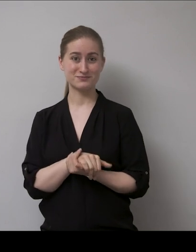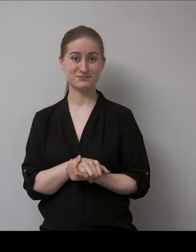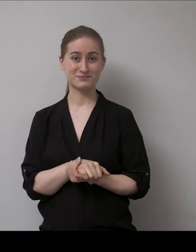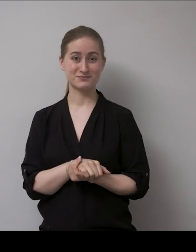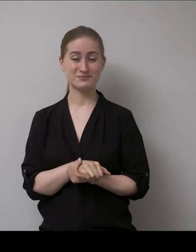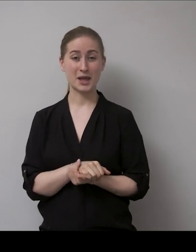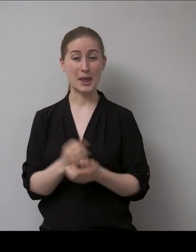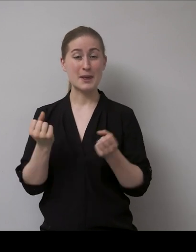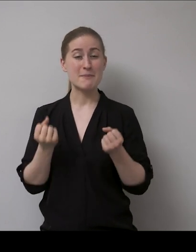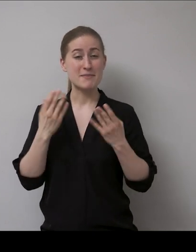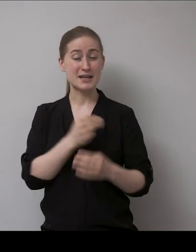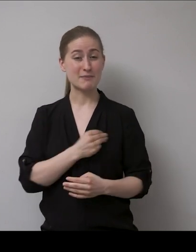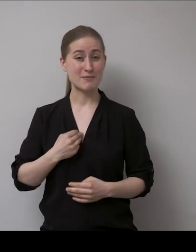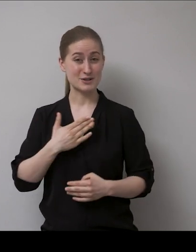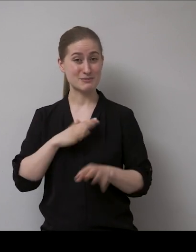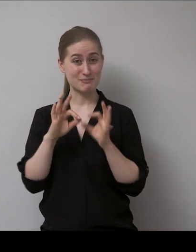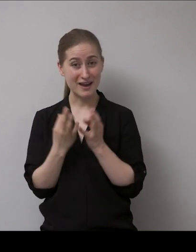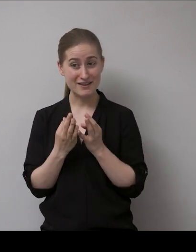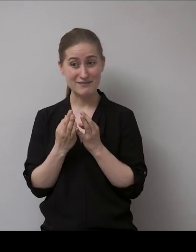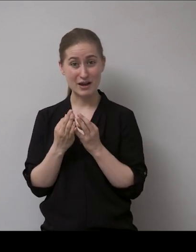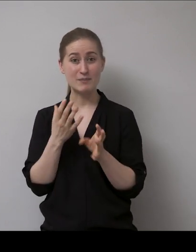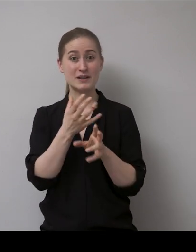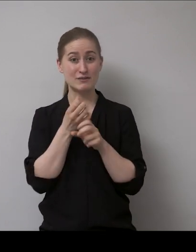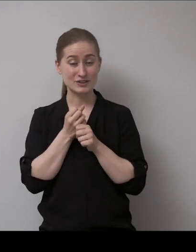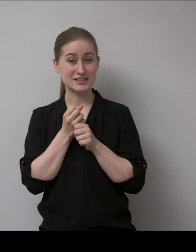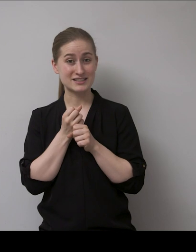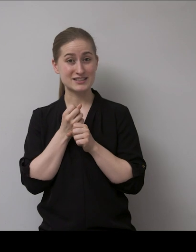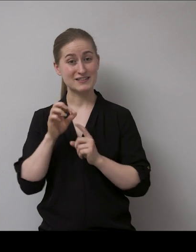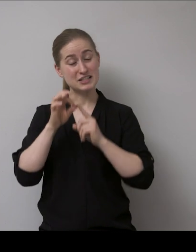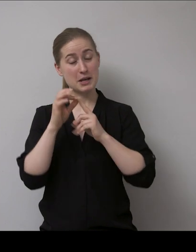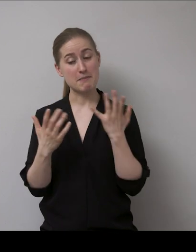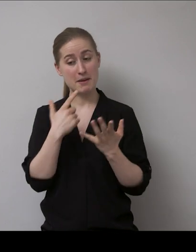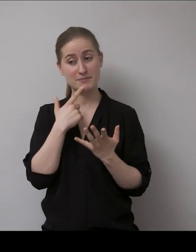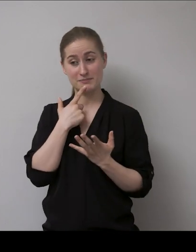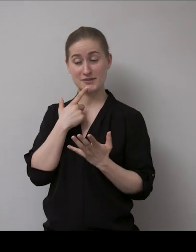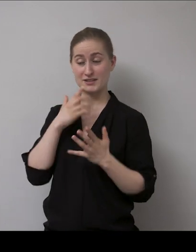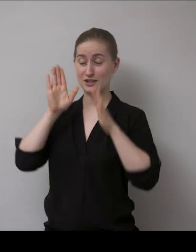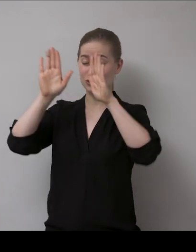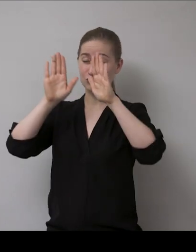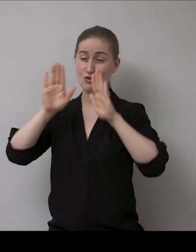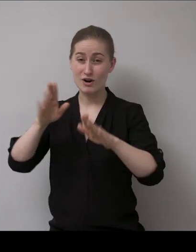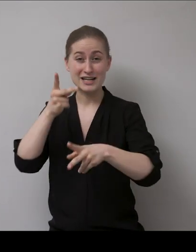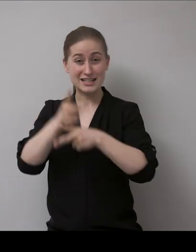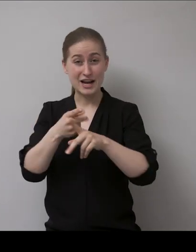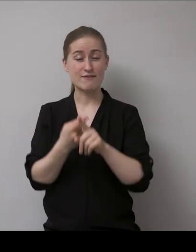and many members of my family have received exceptional, I might say extraordinary care, from Johns Hopkins Hospital.